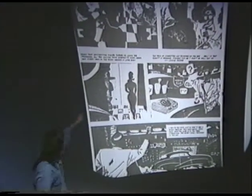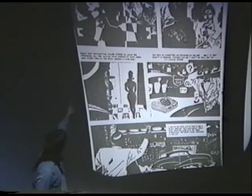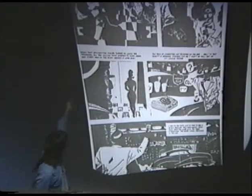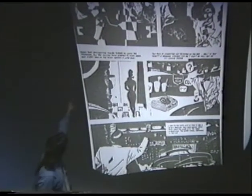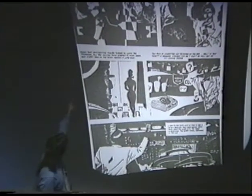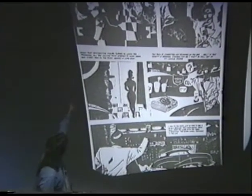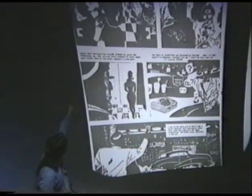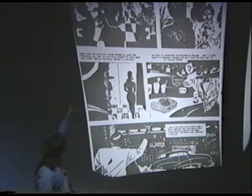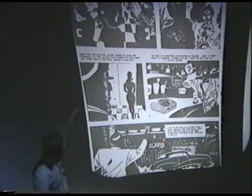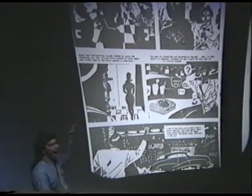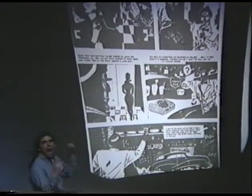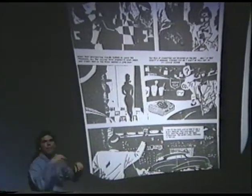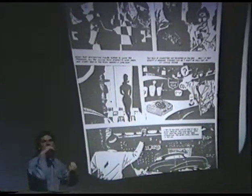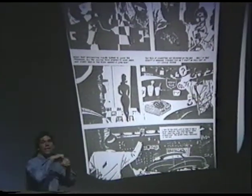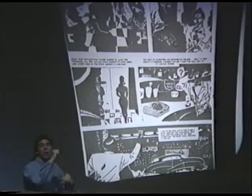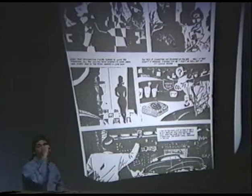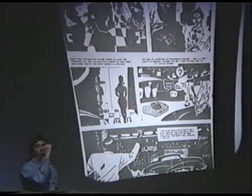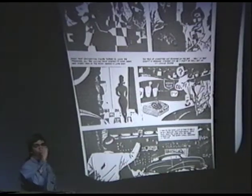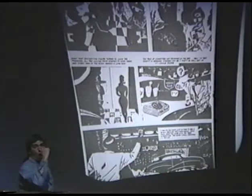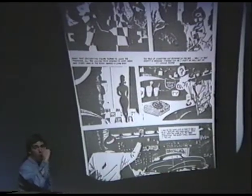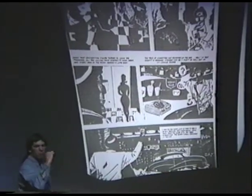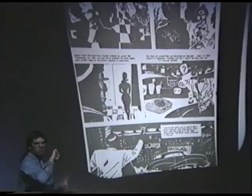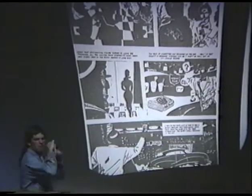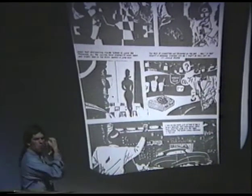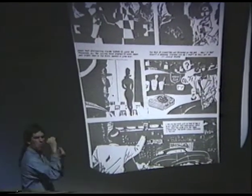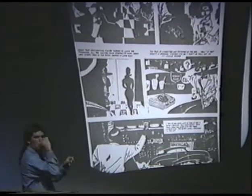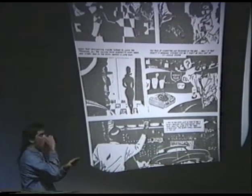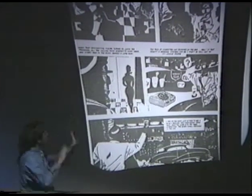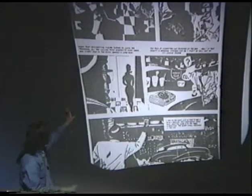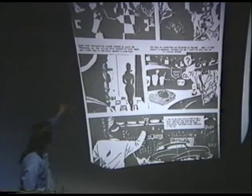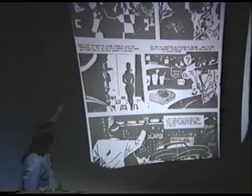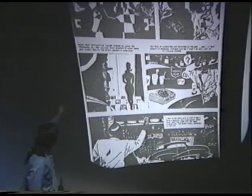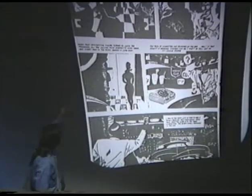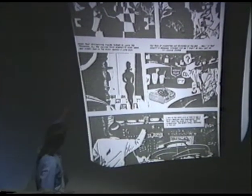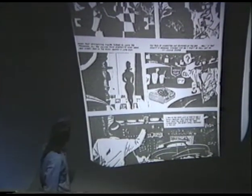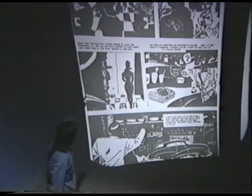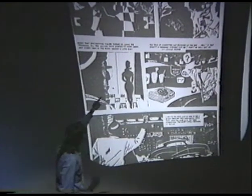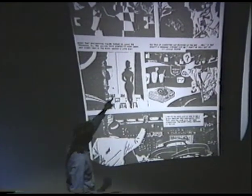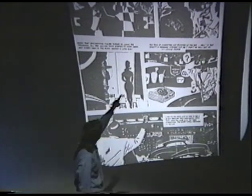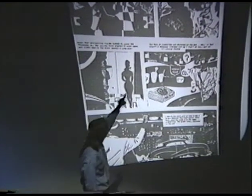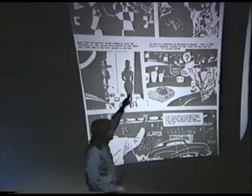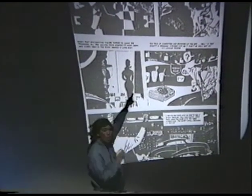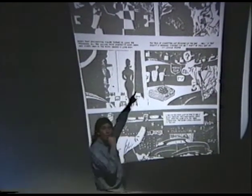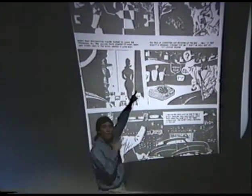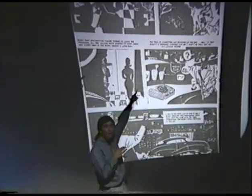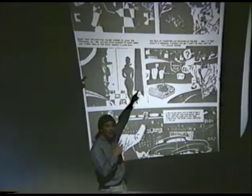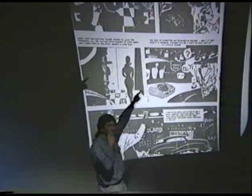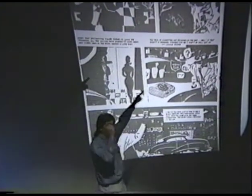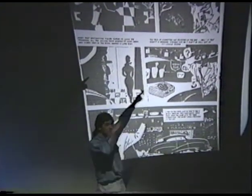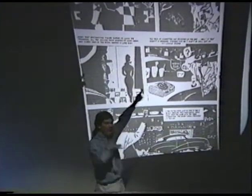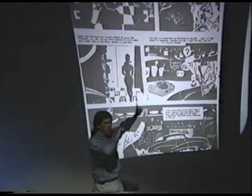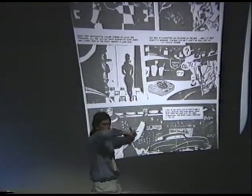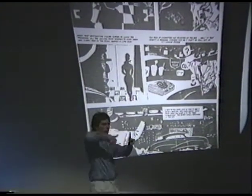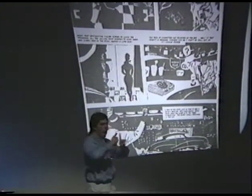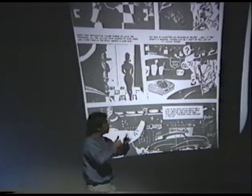It's hard to see, but there's a guy in a bar. It's a bar environment.